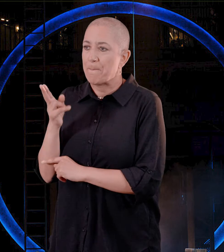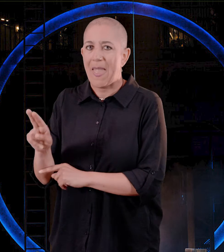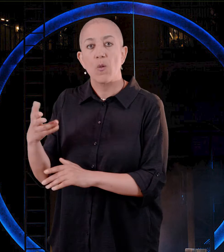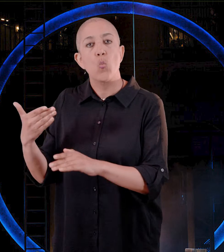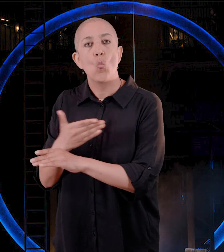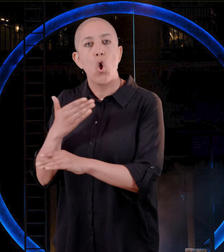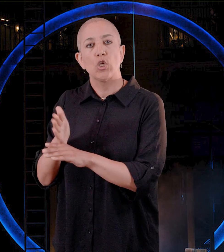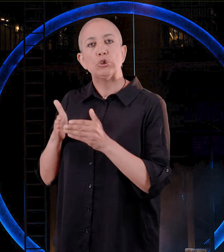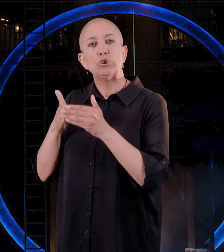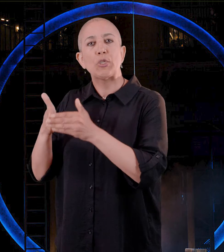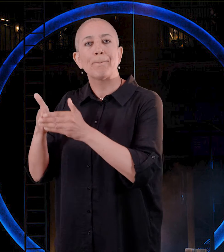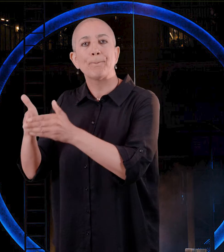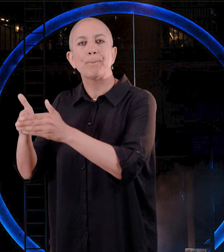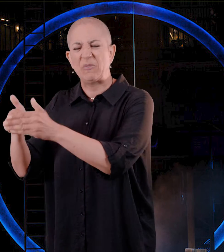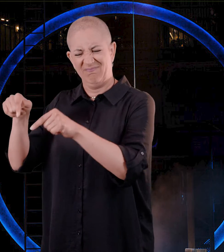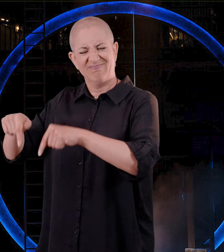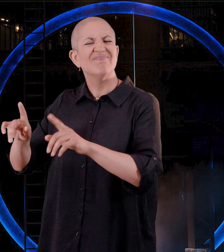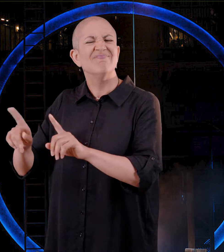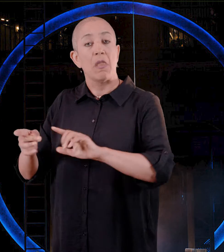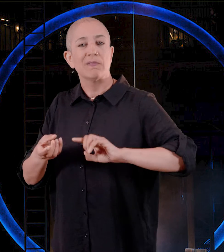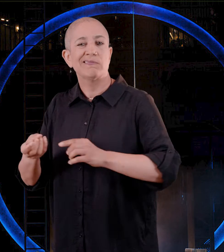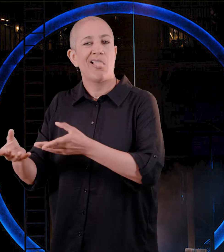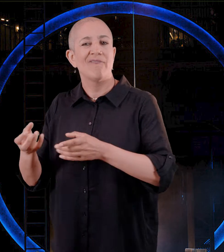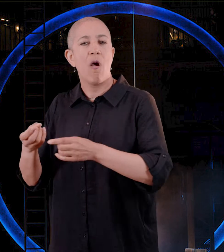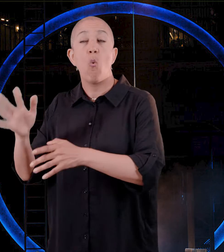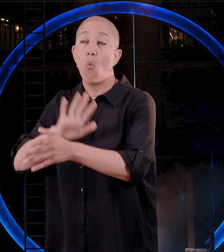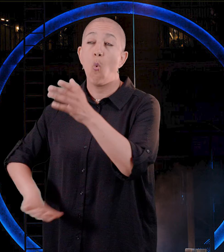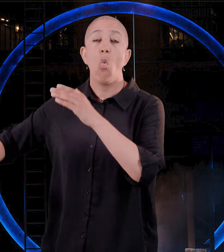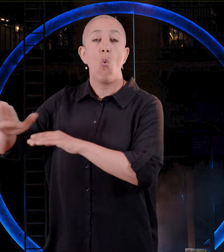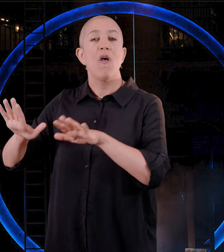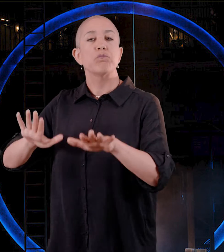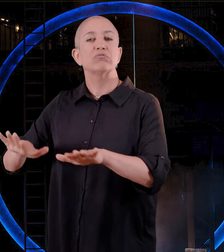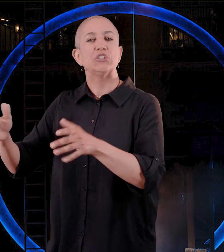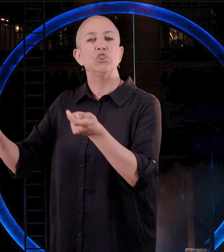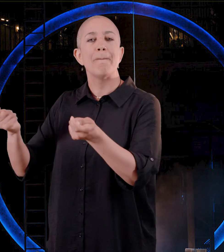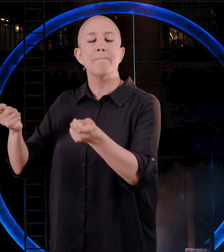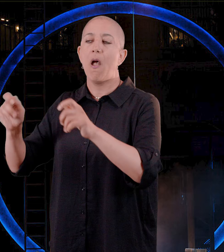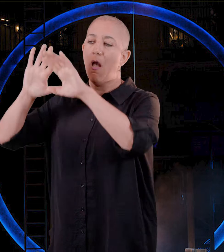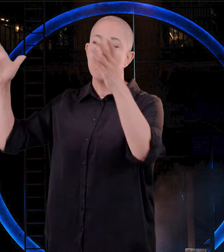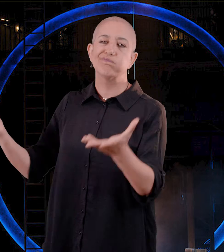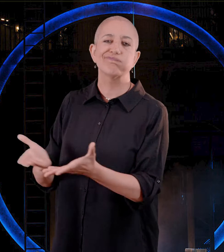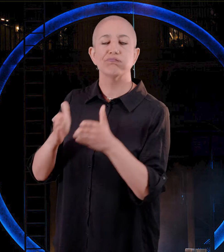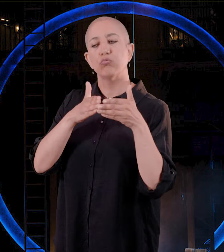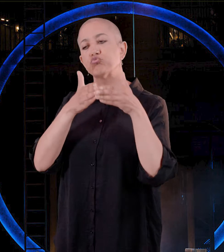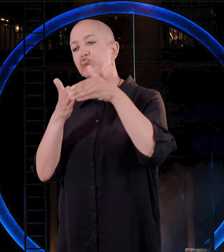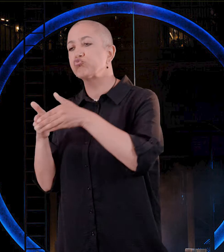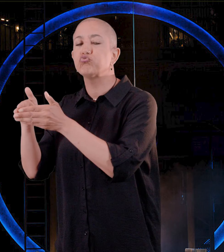that transport goods around the British Empire.